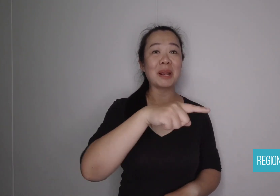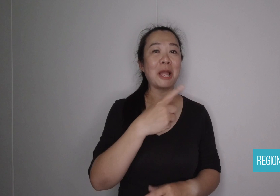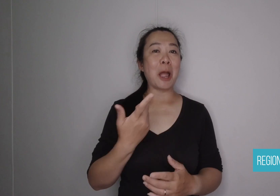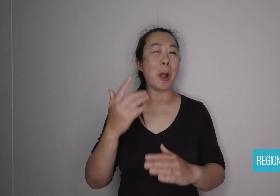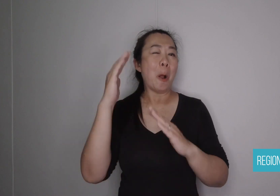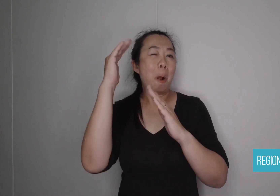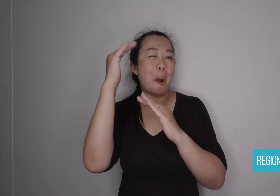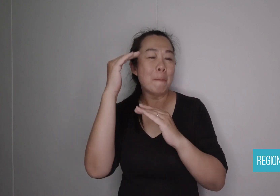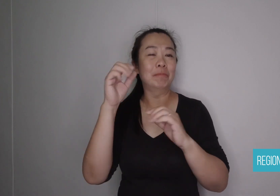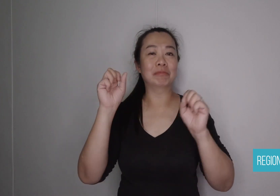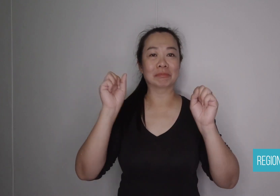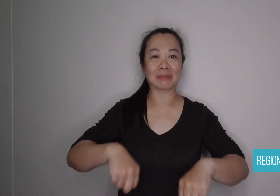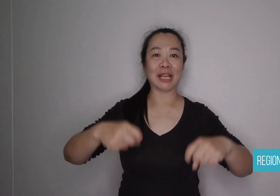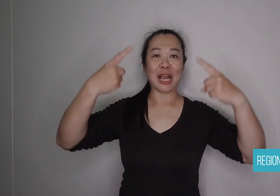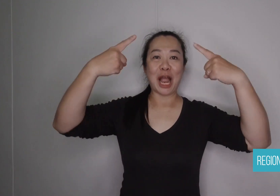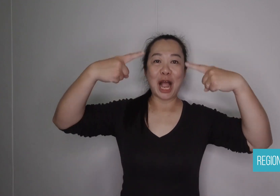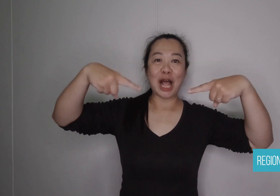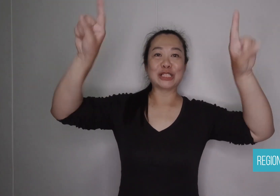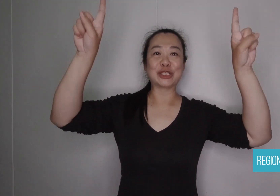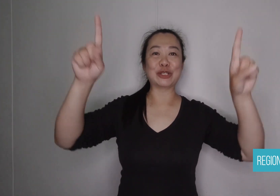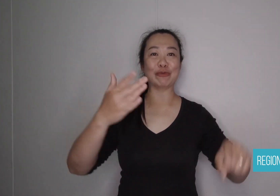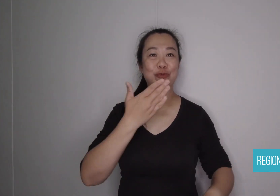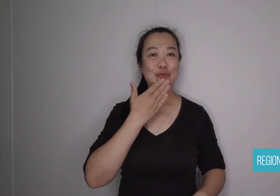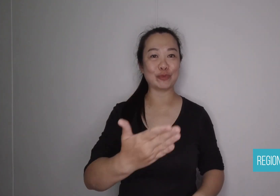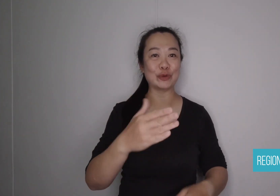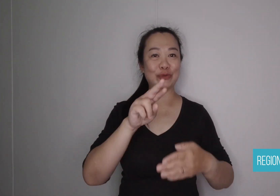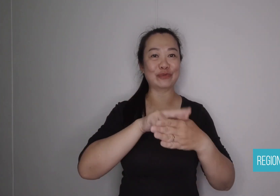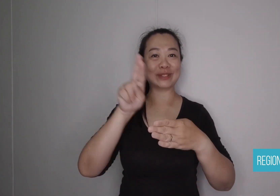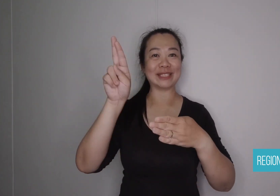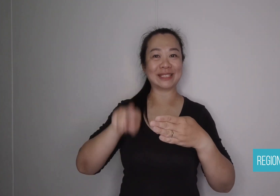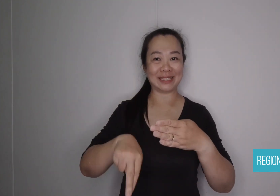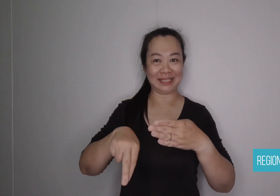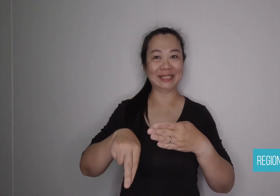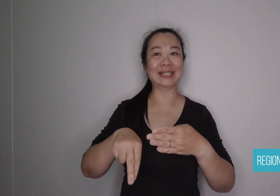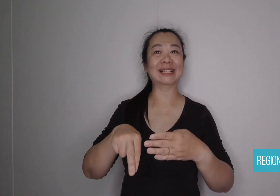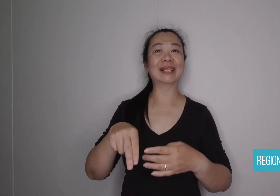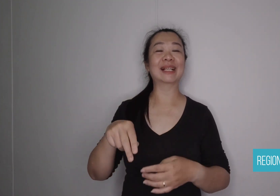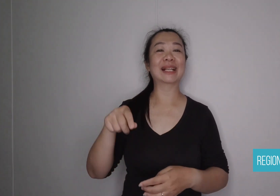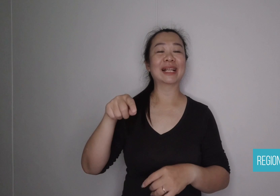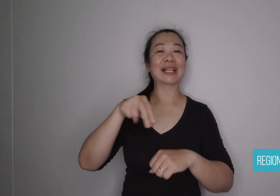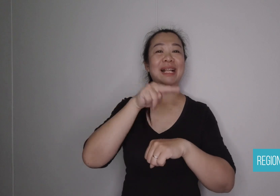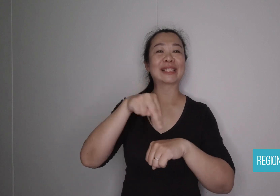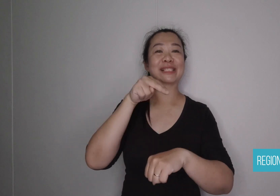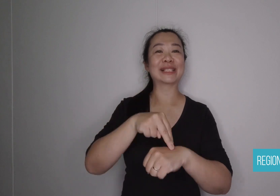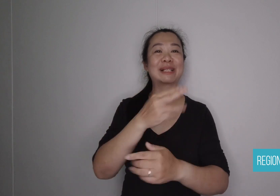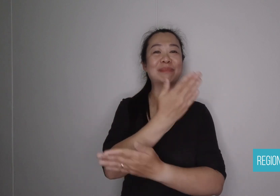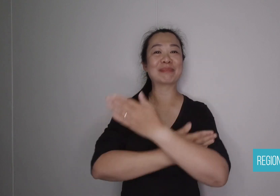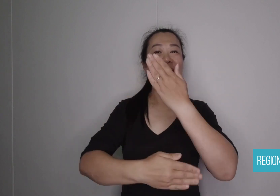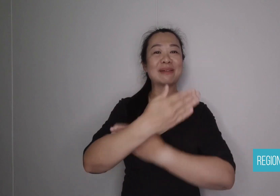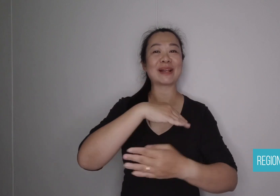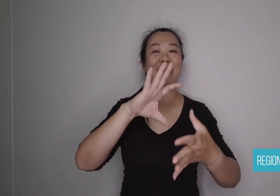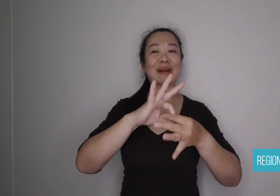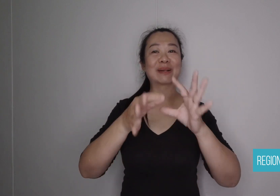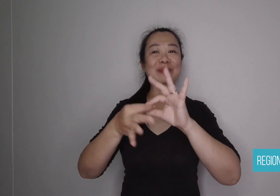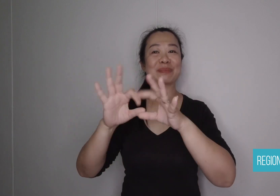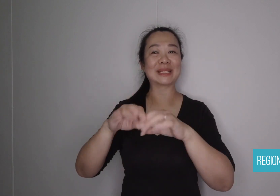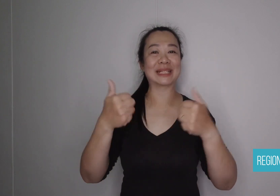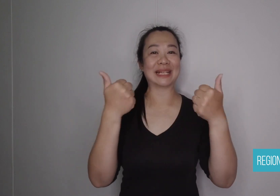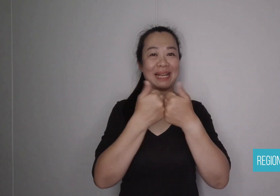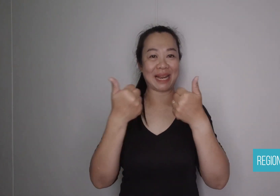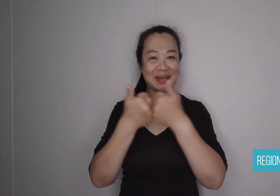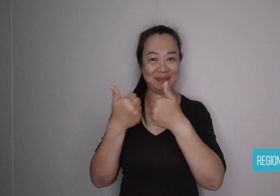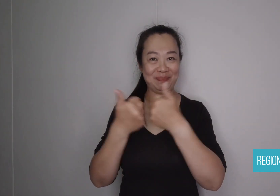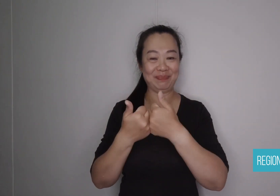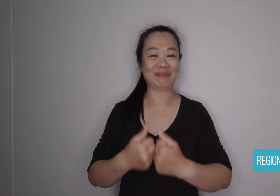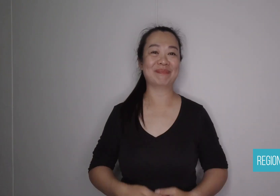in the National Paralympic Games.